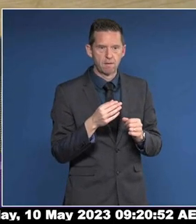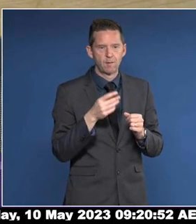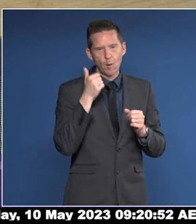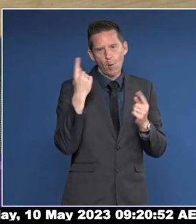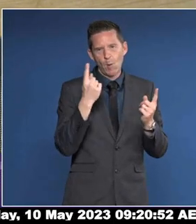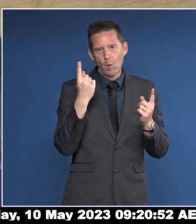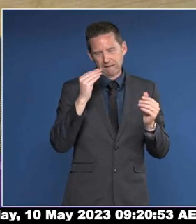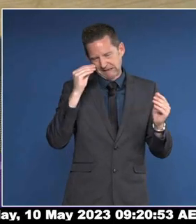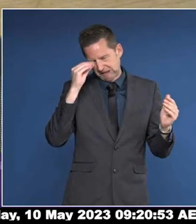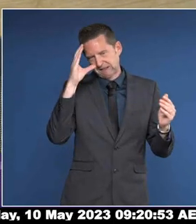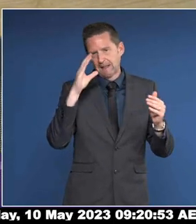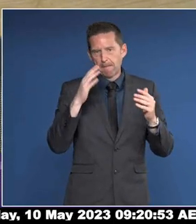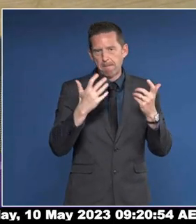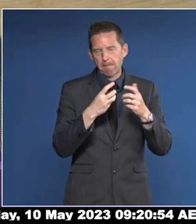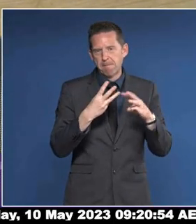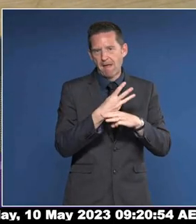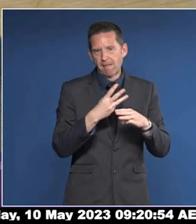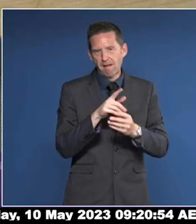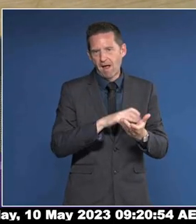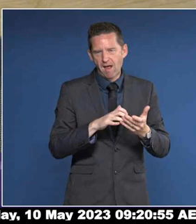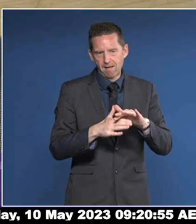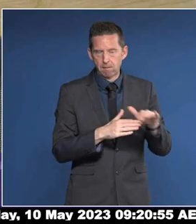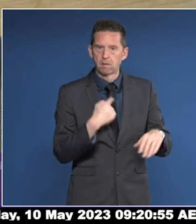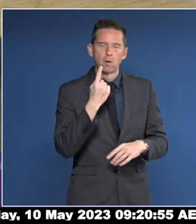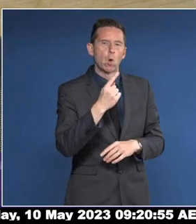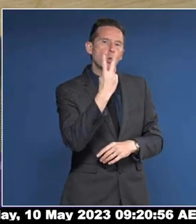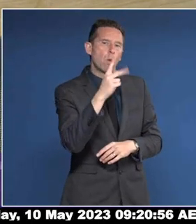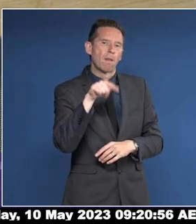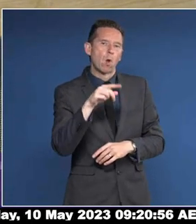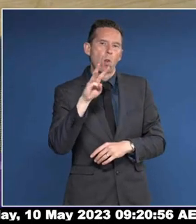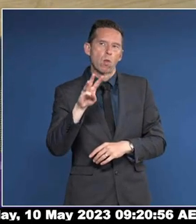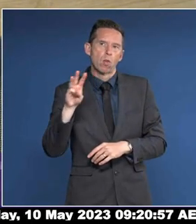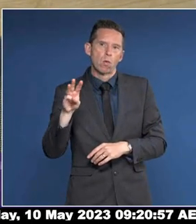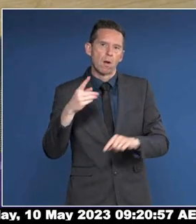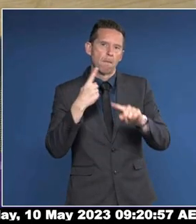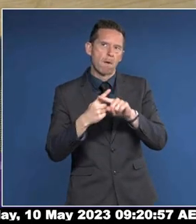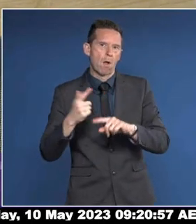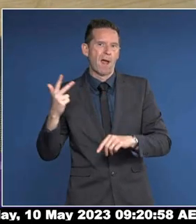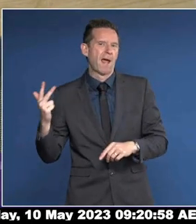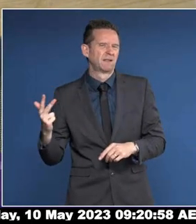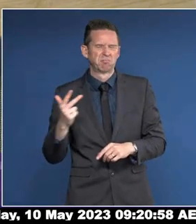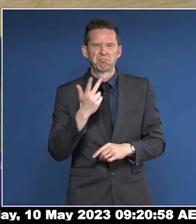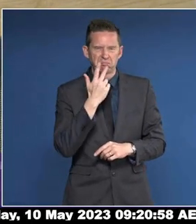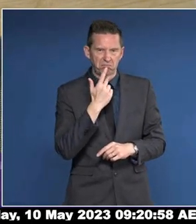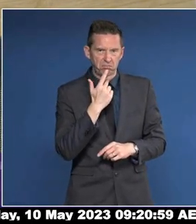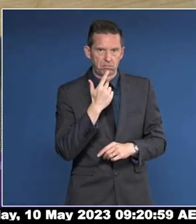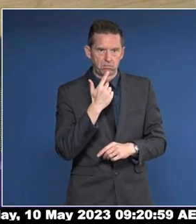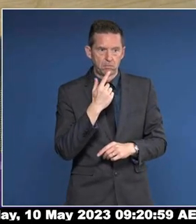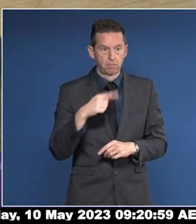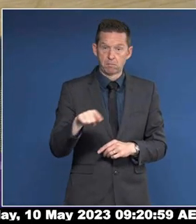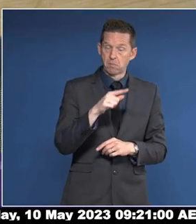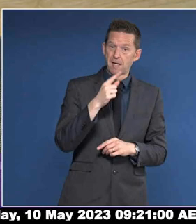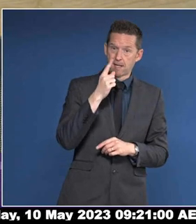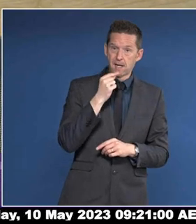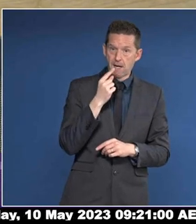calculator, what 2033 multiplied by eight might be, we can all do that exercise, but it